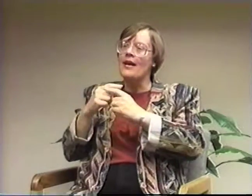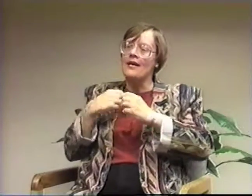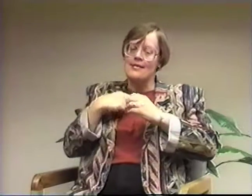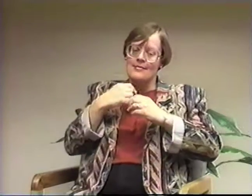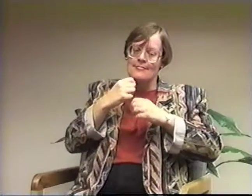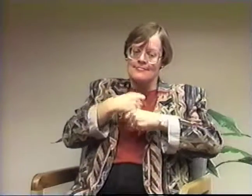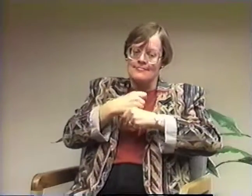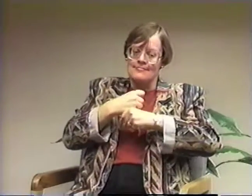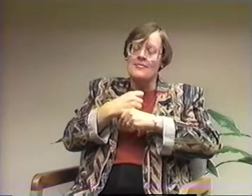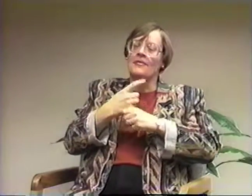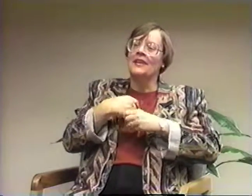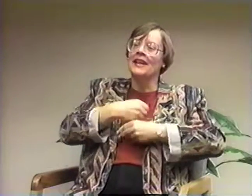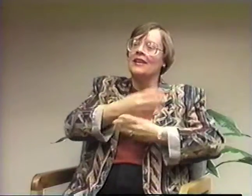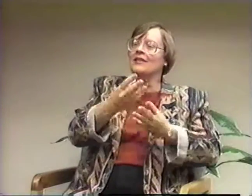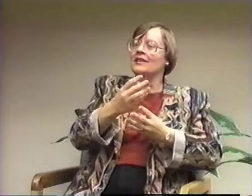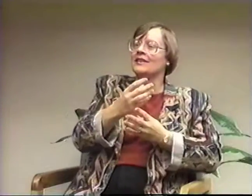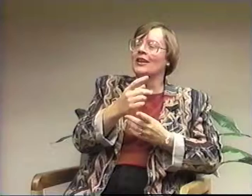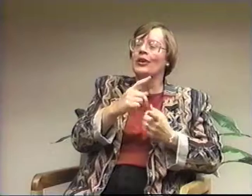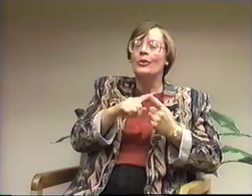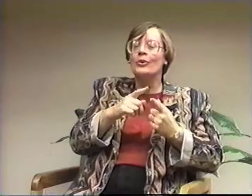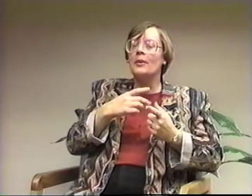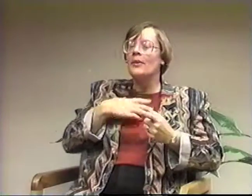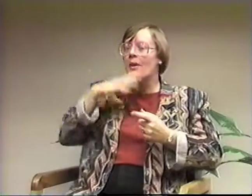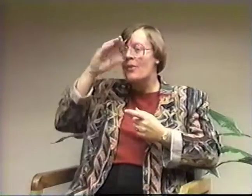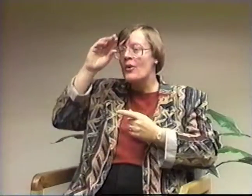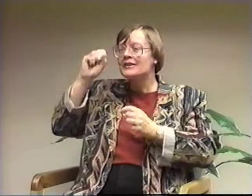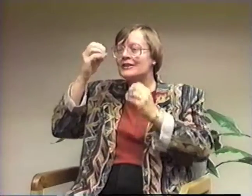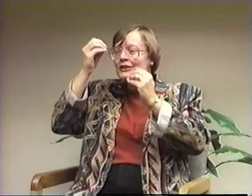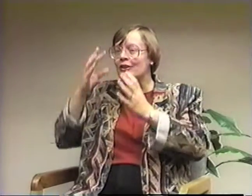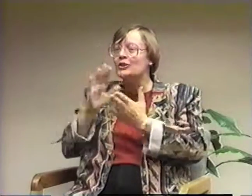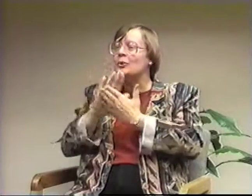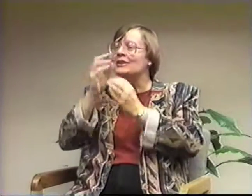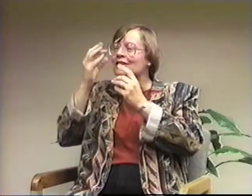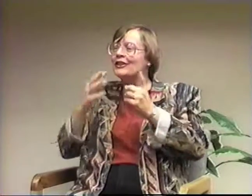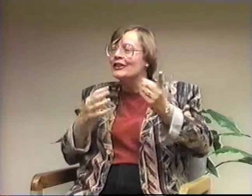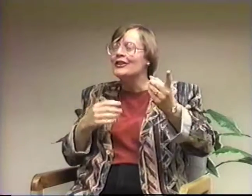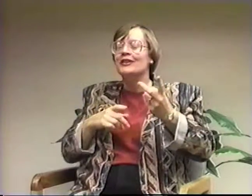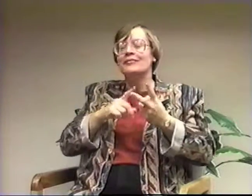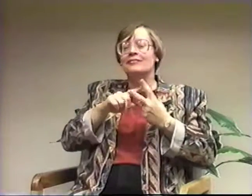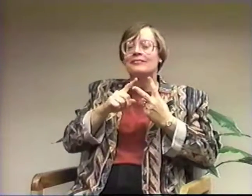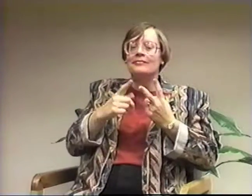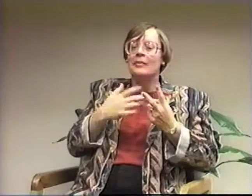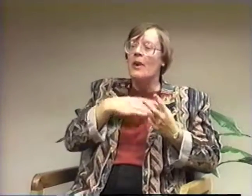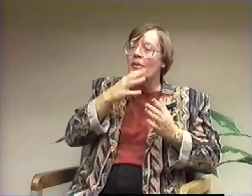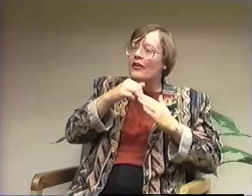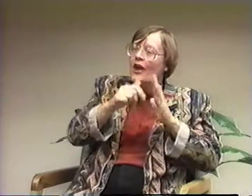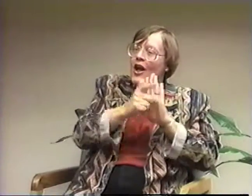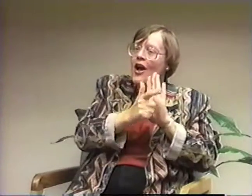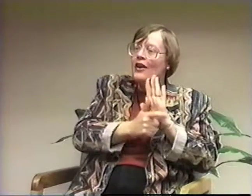by making many of the gifts I give people. Last year, I made Christmas gifts.